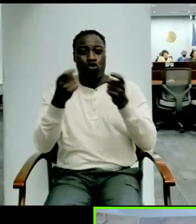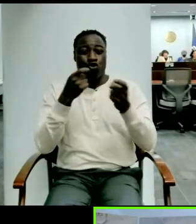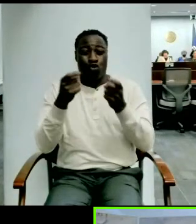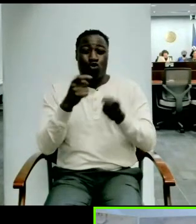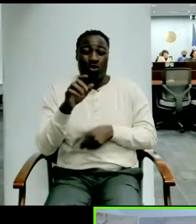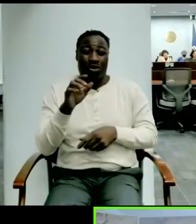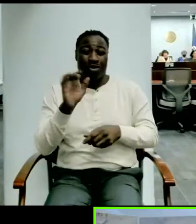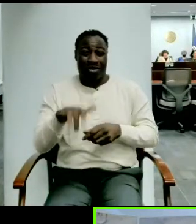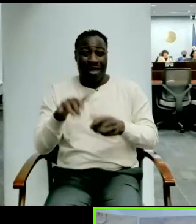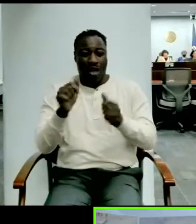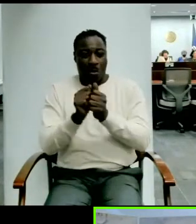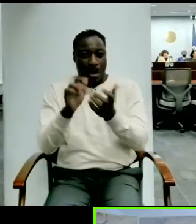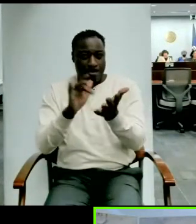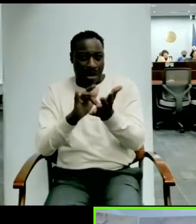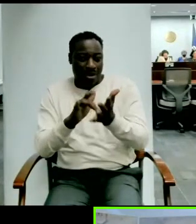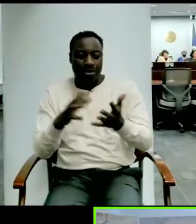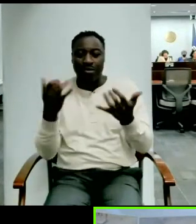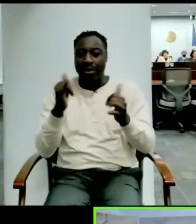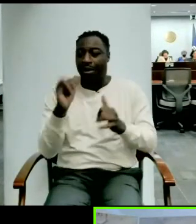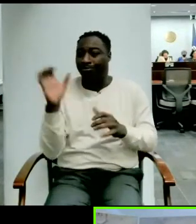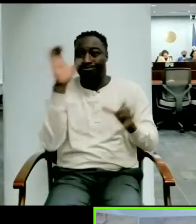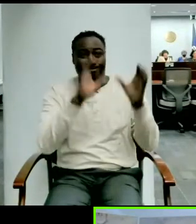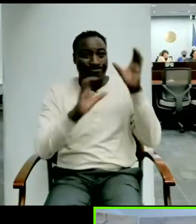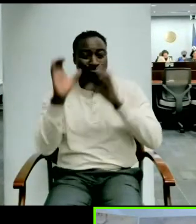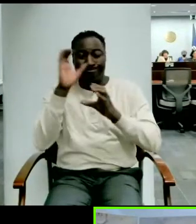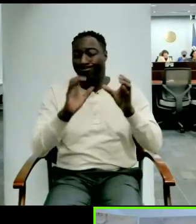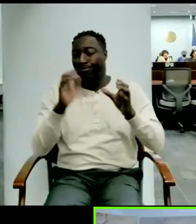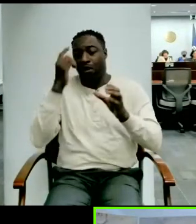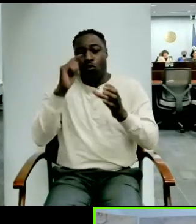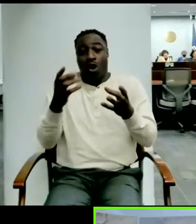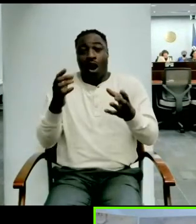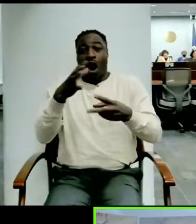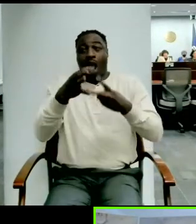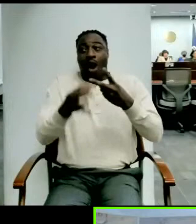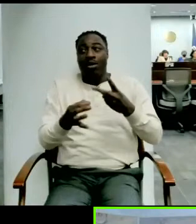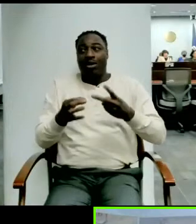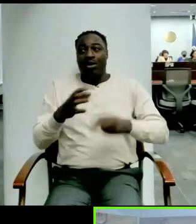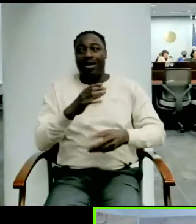We are still exploring all of those things and therefore they have difficulty reporting